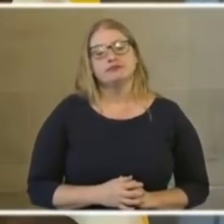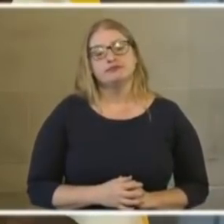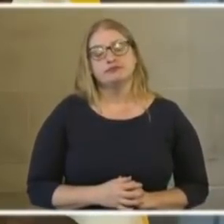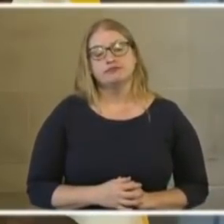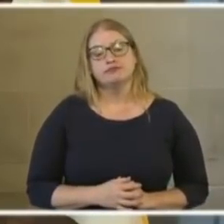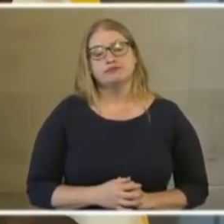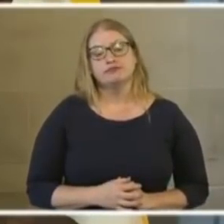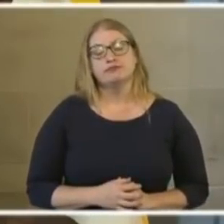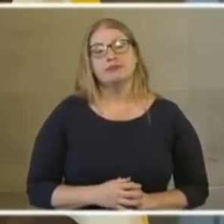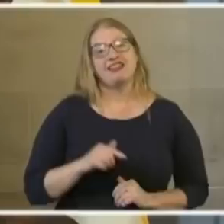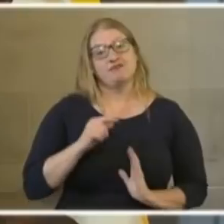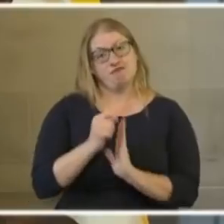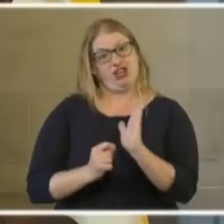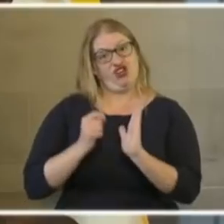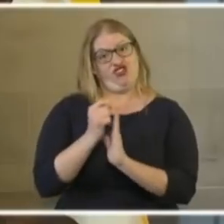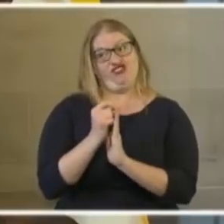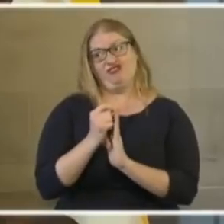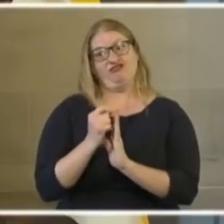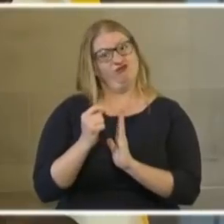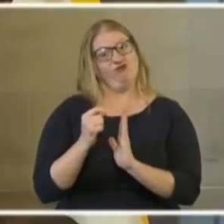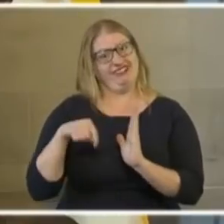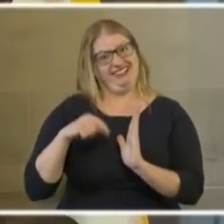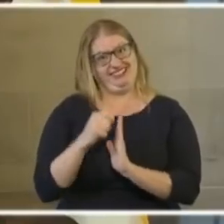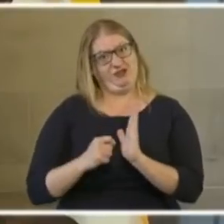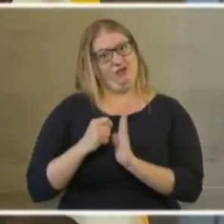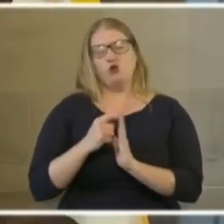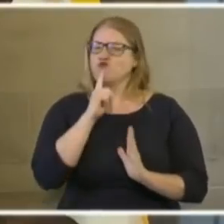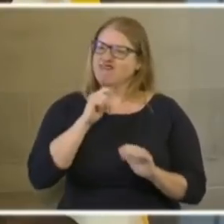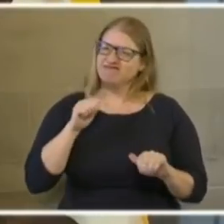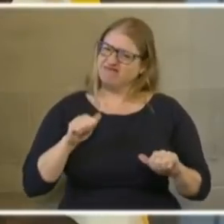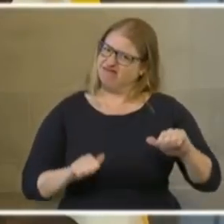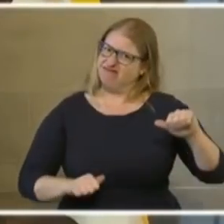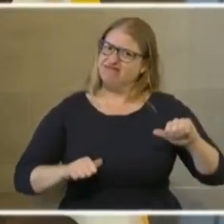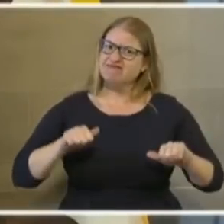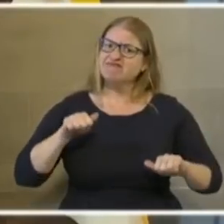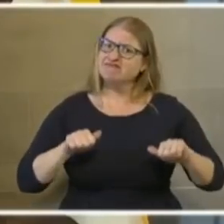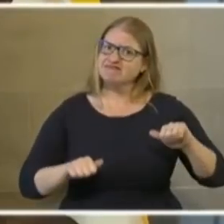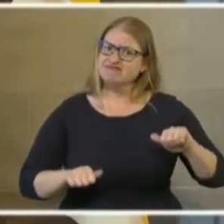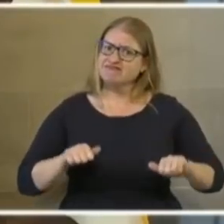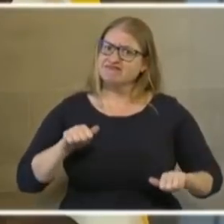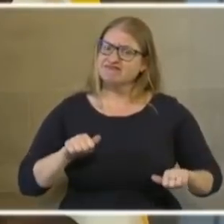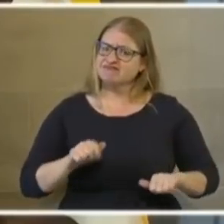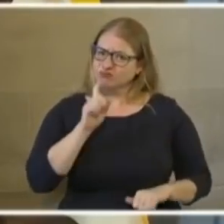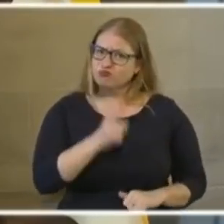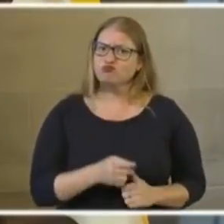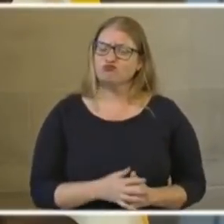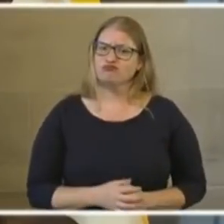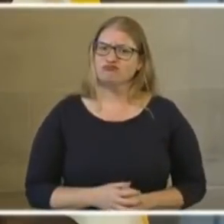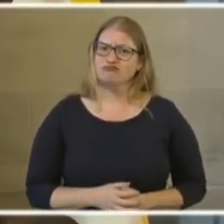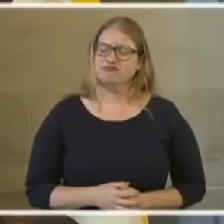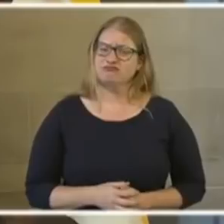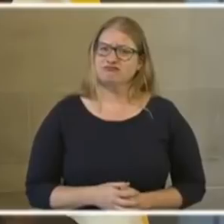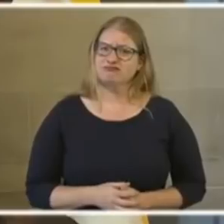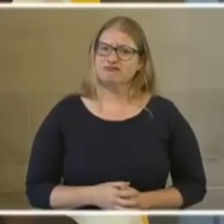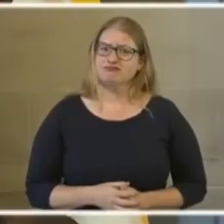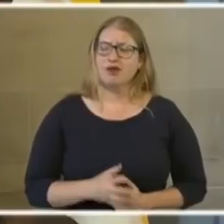JULY 4th FUN AND MADE SACRIFICES THIS WEEKEND. WE ARE IN A PERIOD, WE HAVE